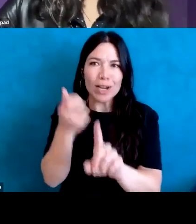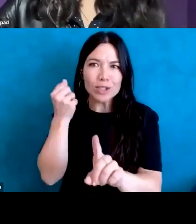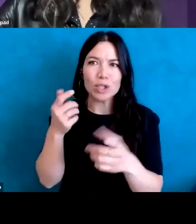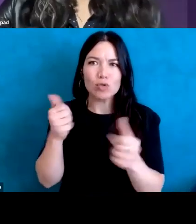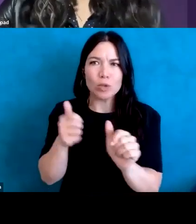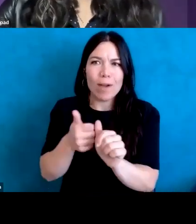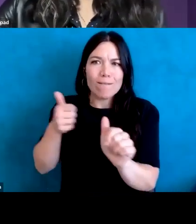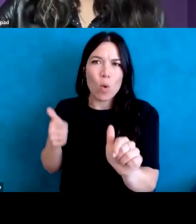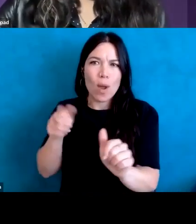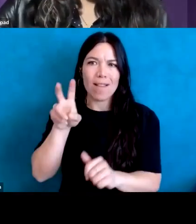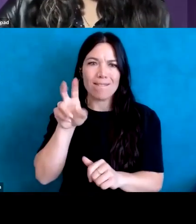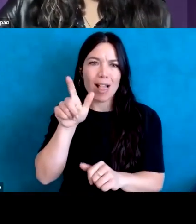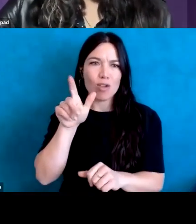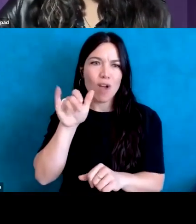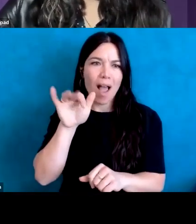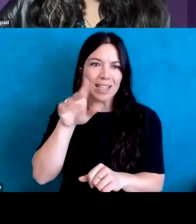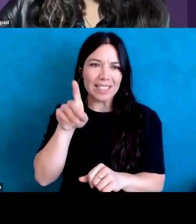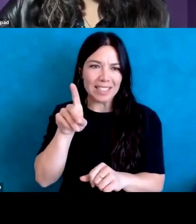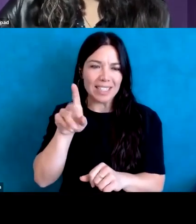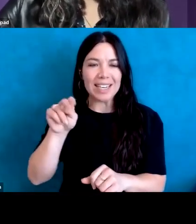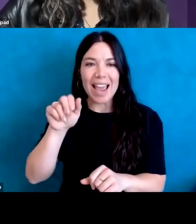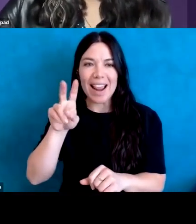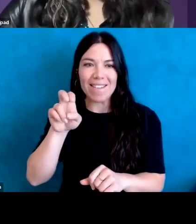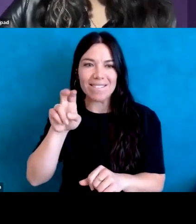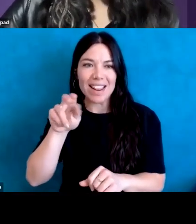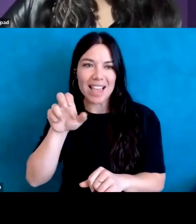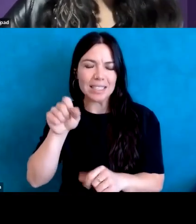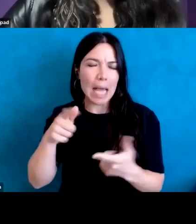"You mentioned this a little. I was hoping to hear more if you have other thoughts."